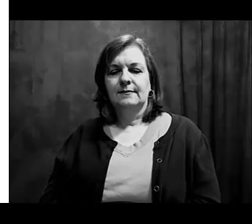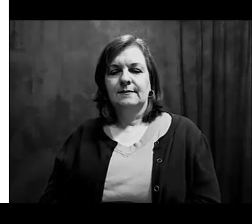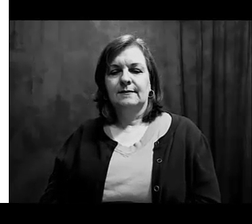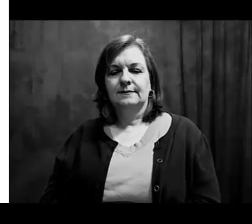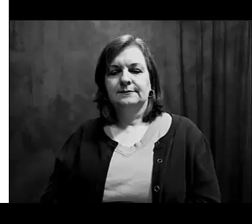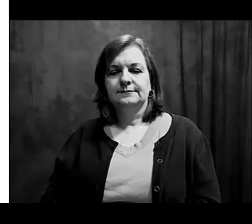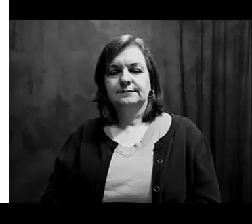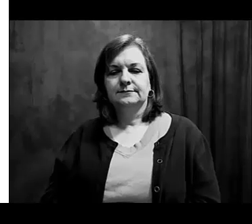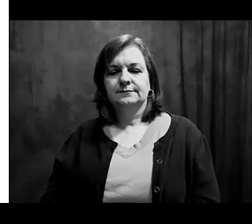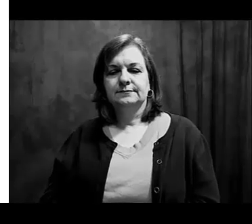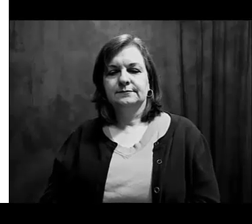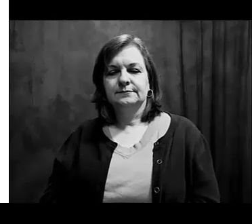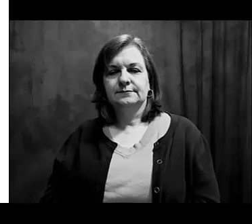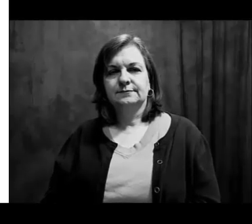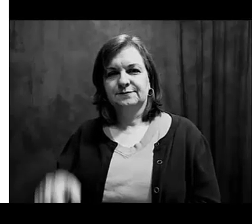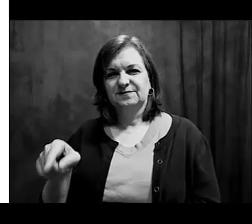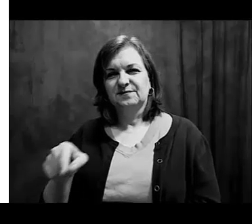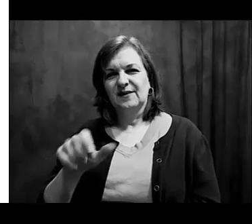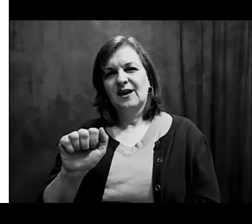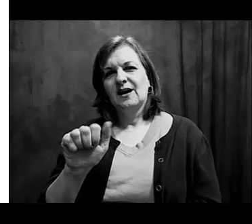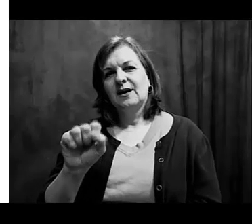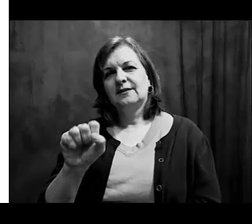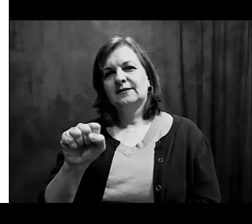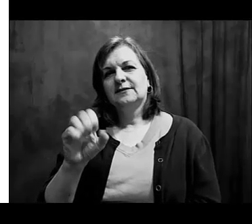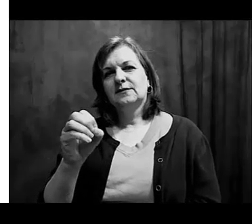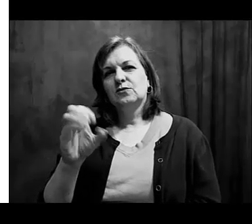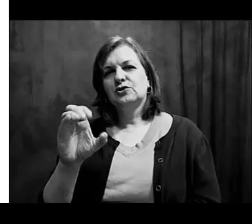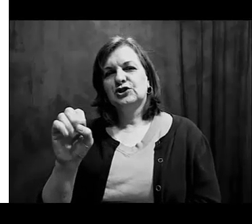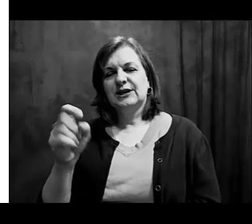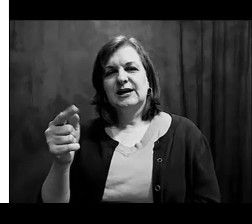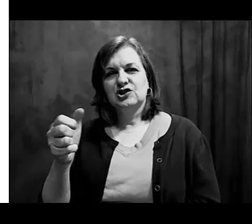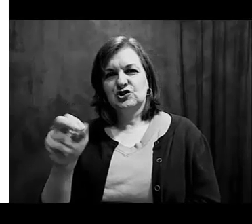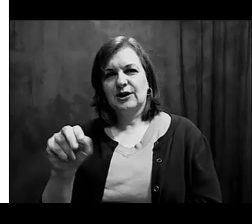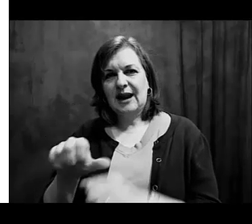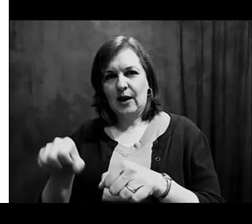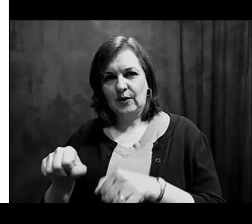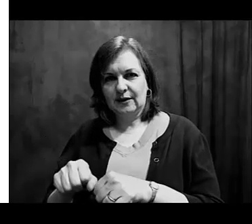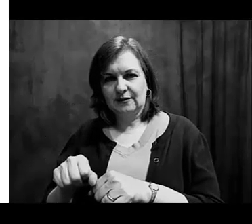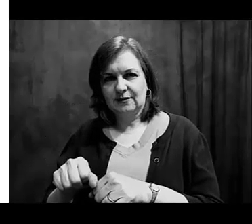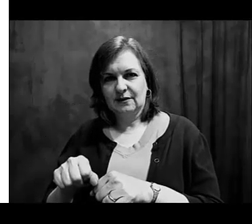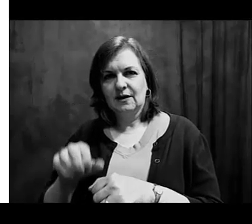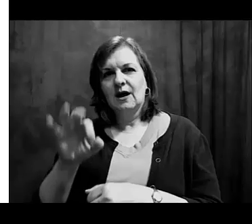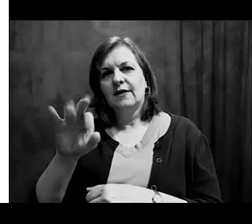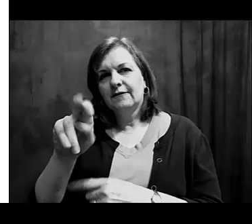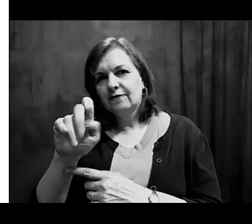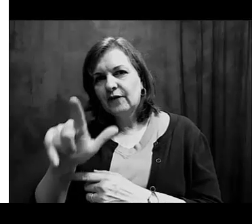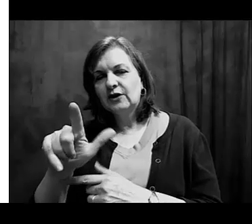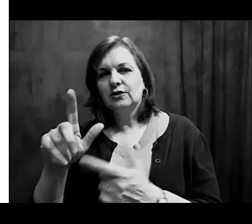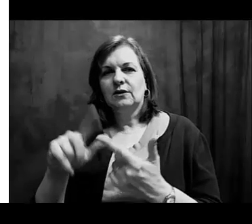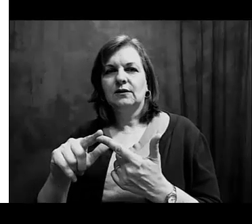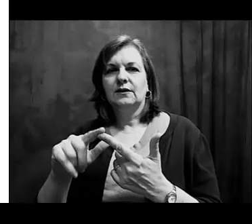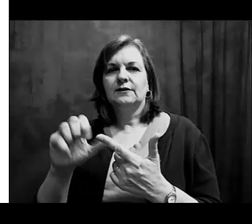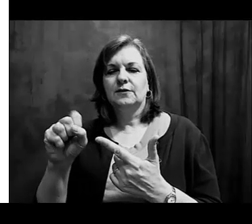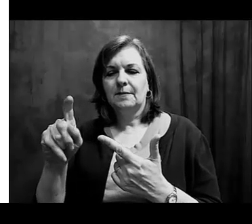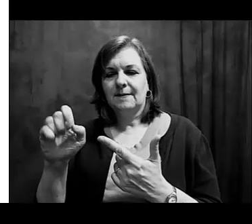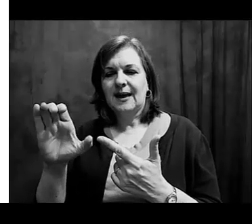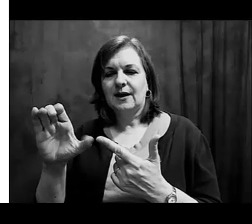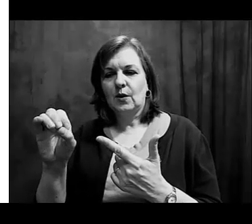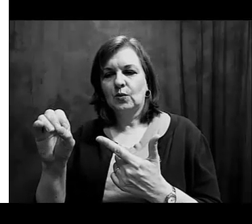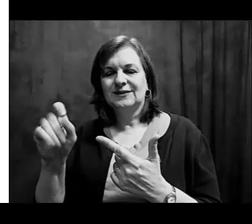the association areas that we are interested in -- the frontal association and somatosensory association areas here vs.